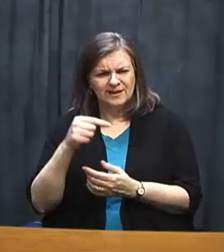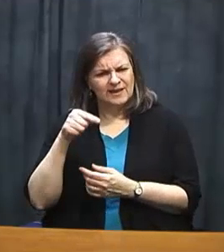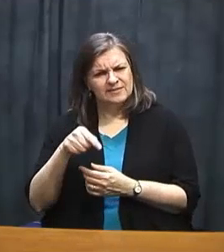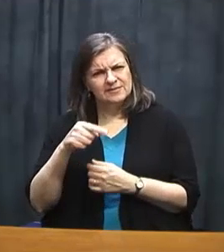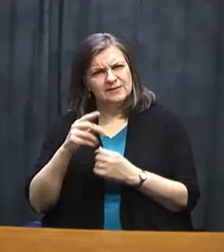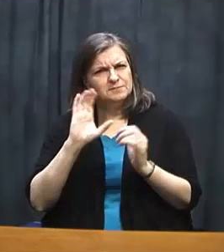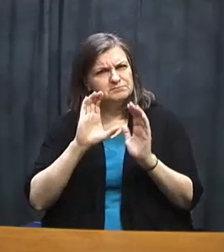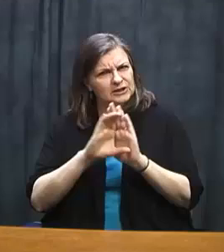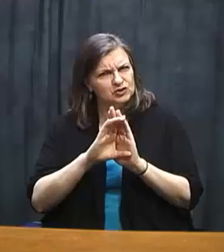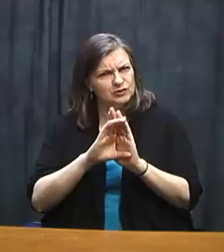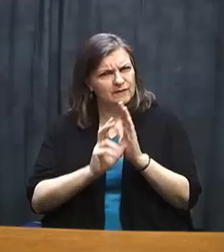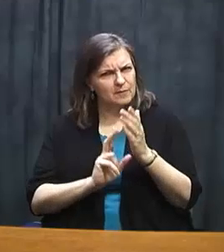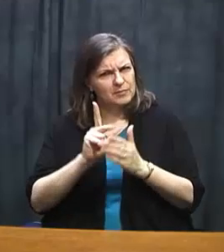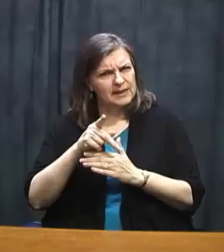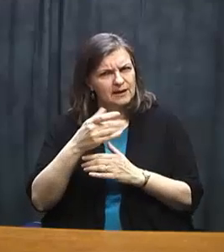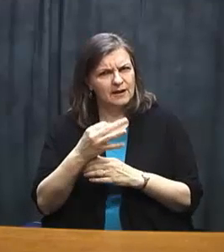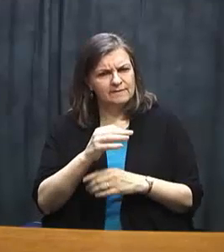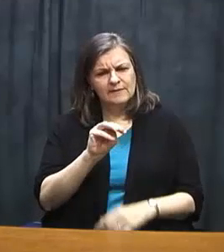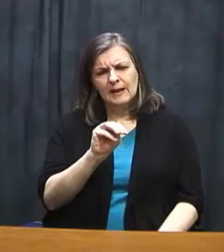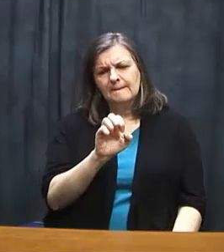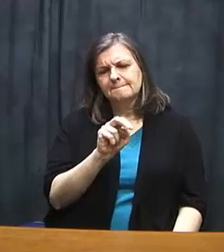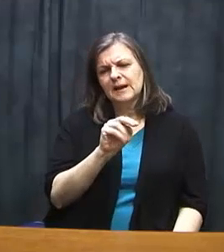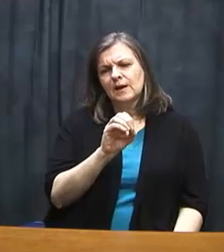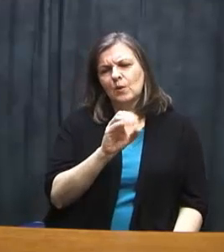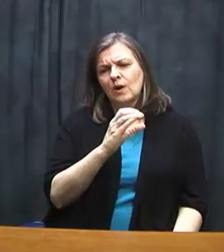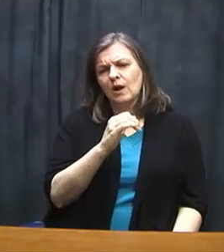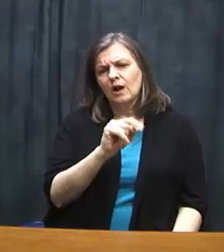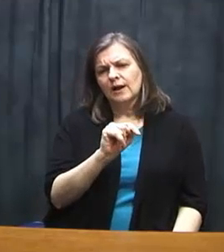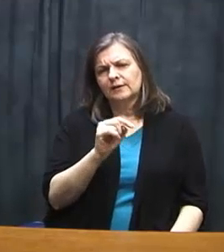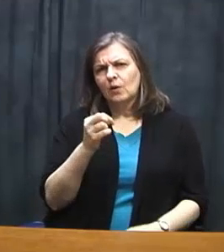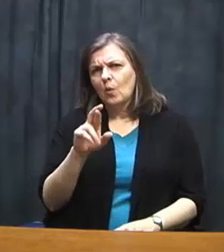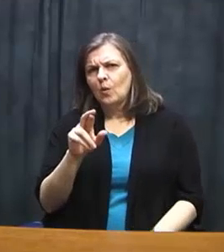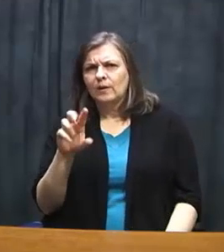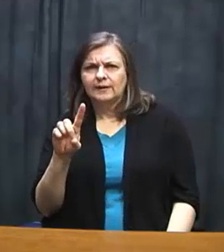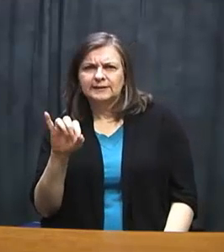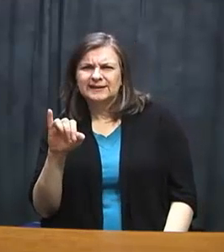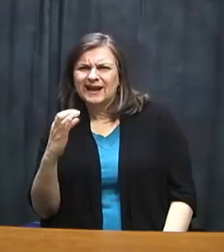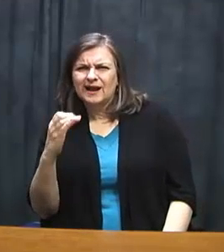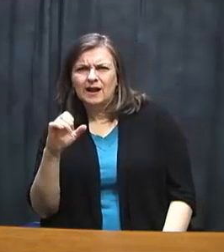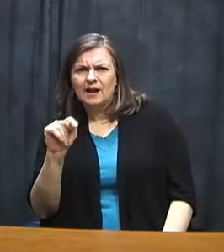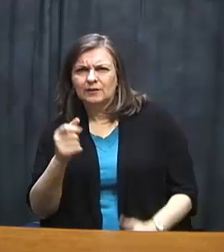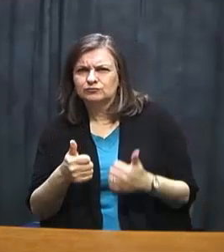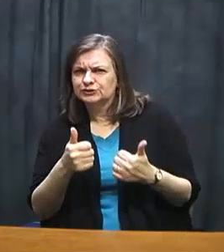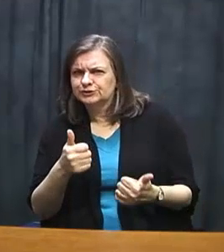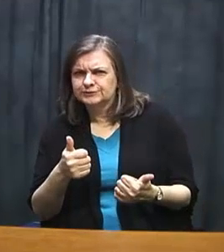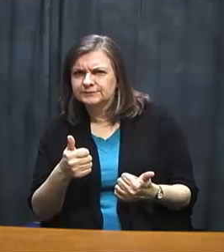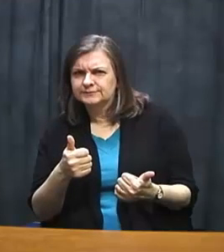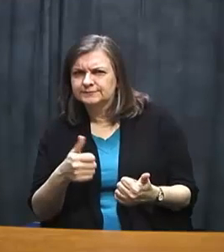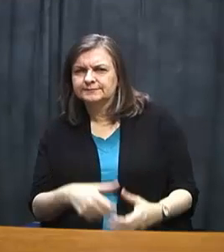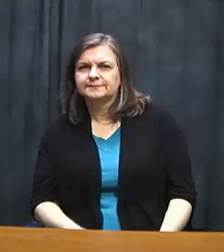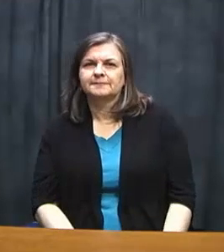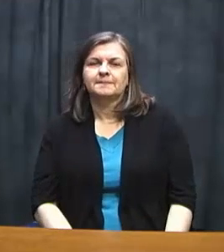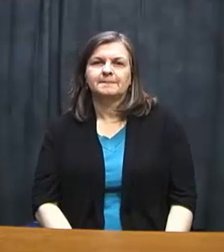as a review .. is this plant a monocot or a dicot?